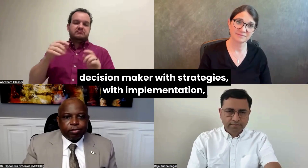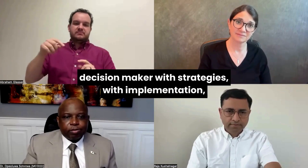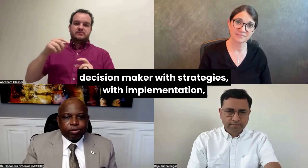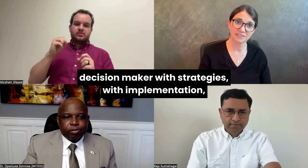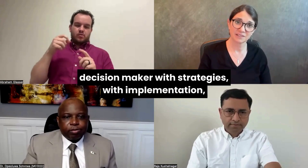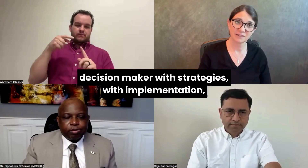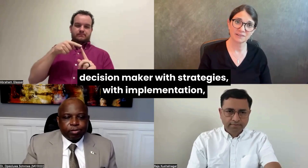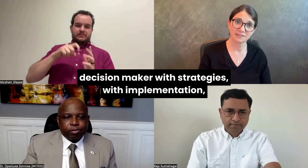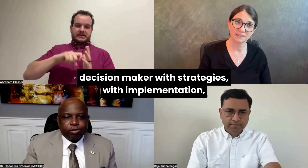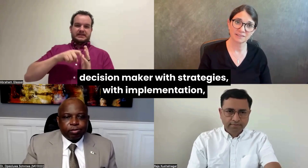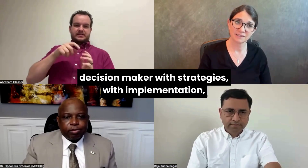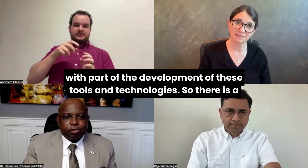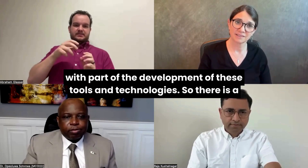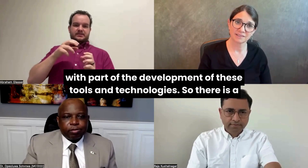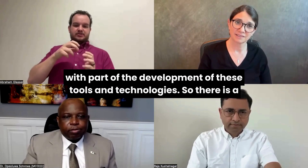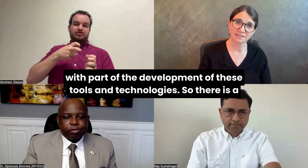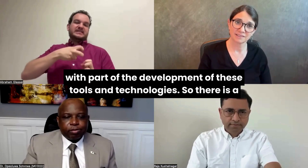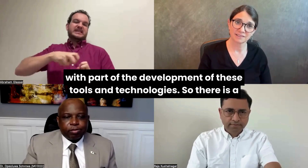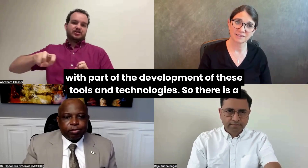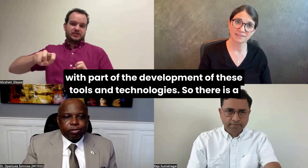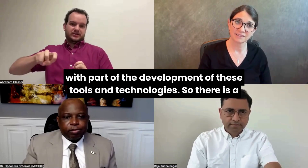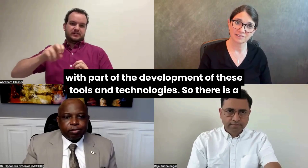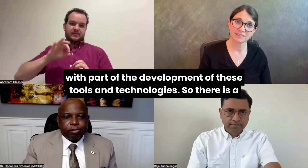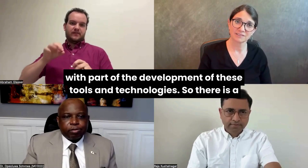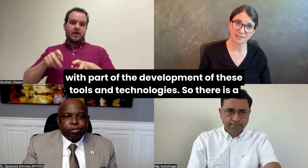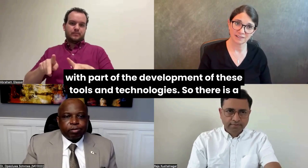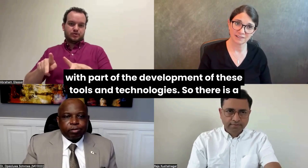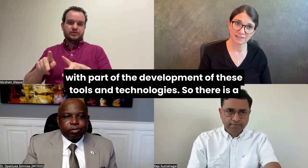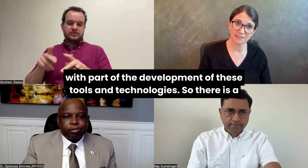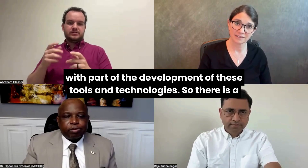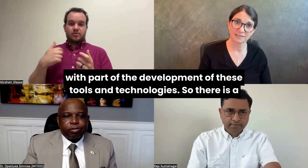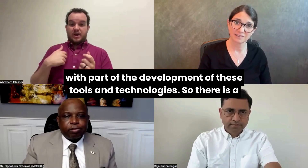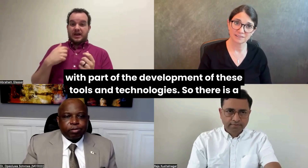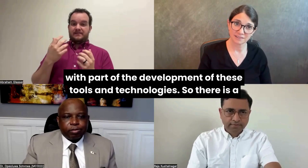with part of the development of these tools and technologies. So there is a